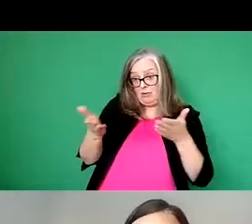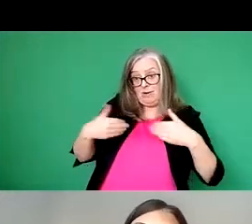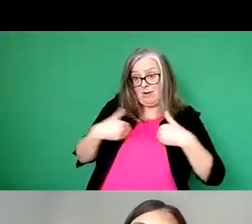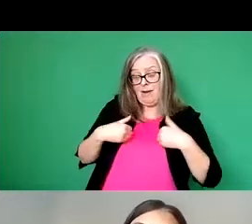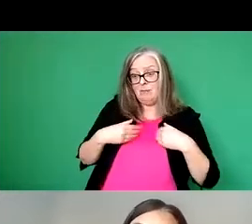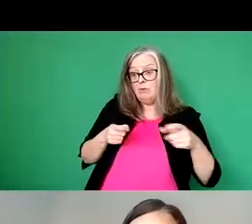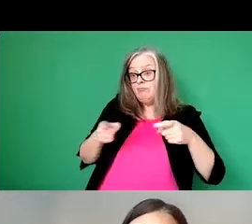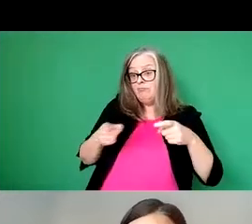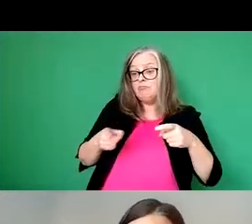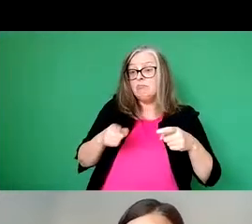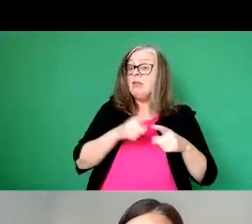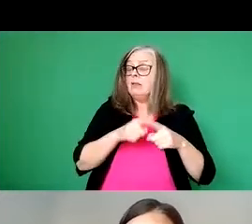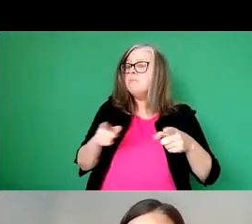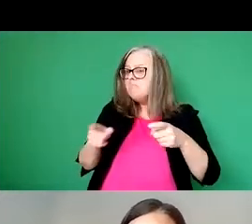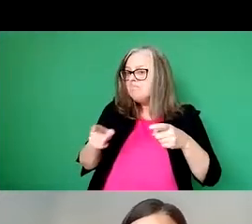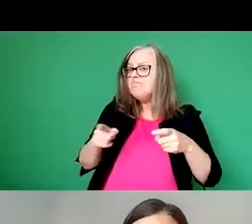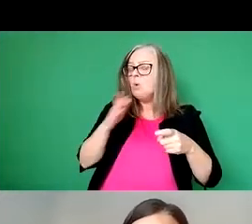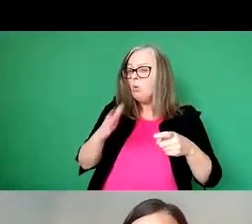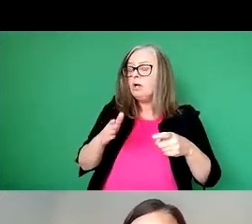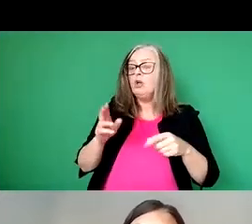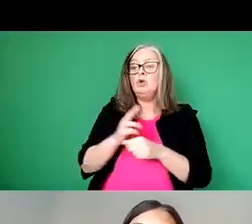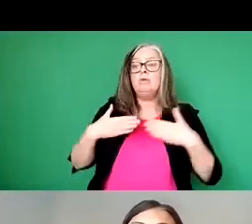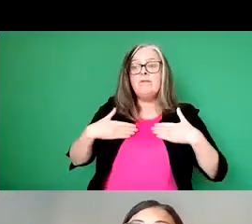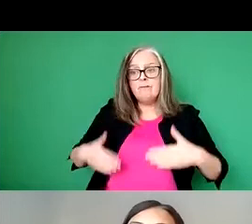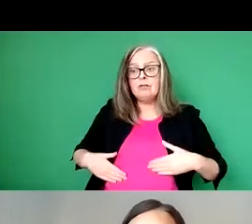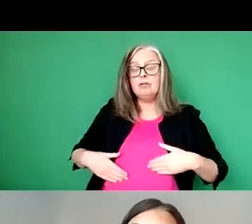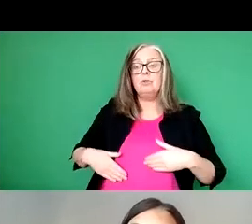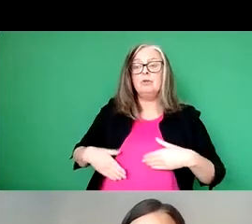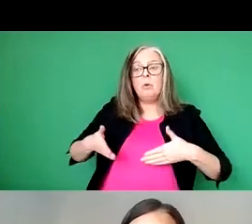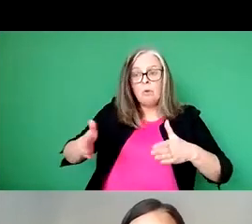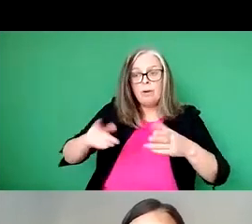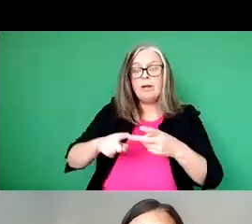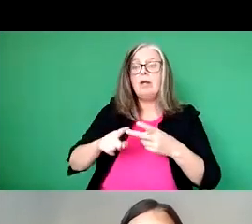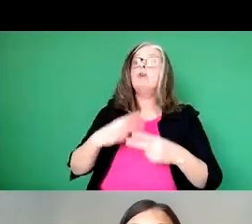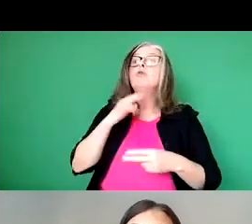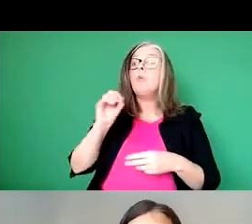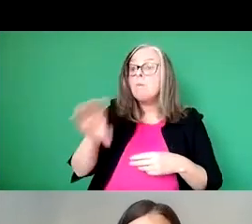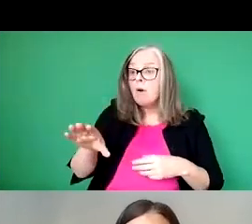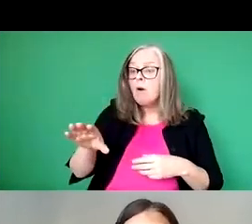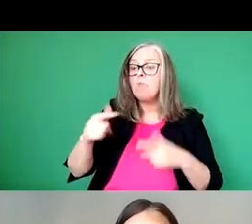or through voice signals or other means and if the service animal is showing signs